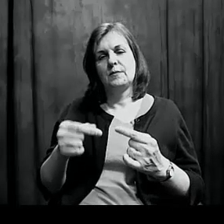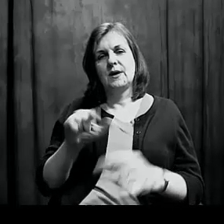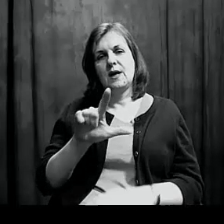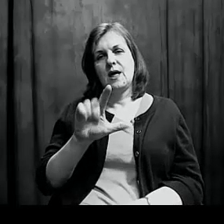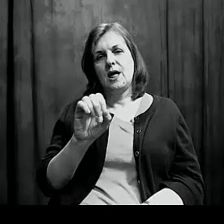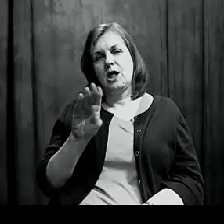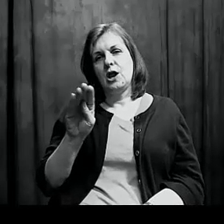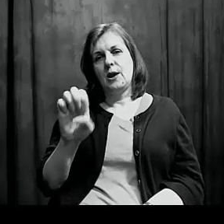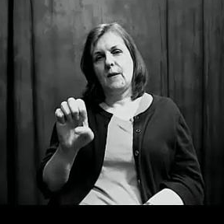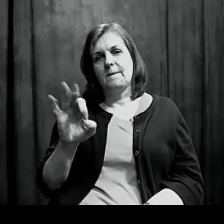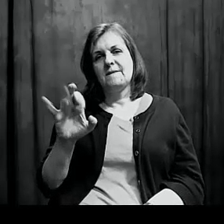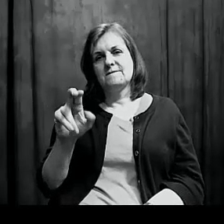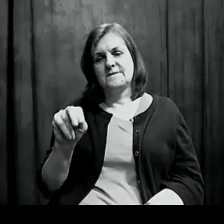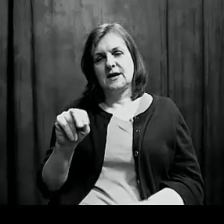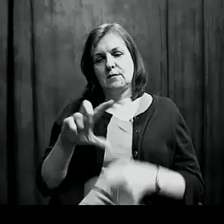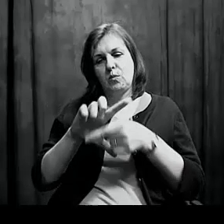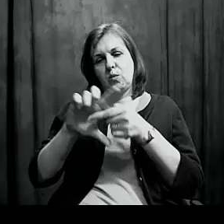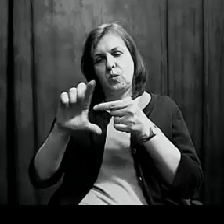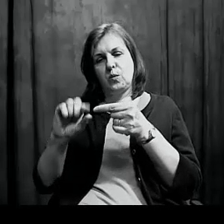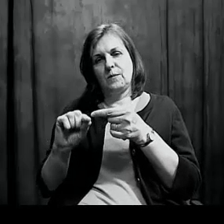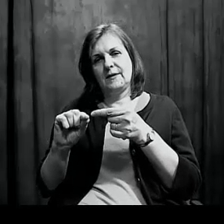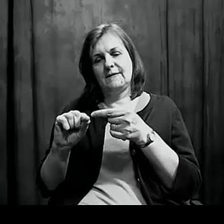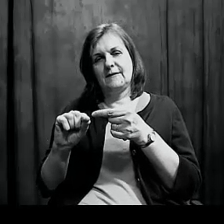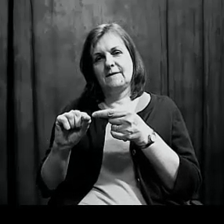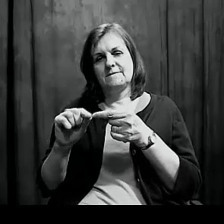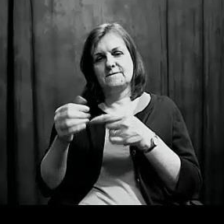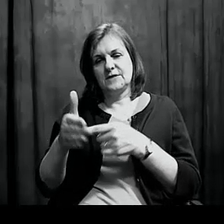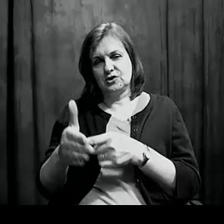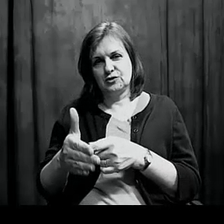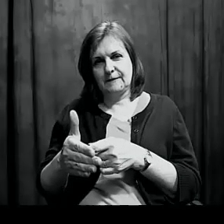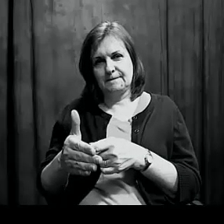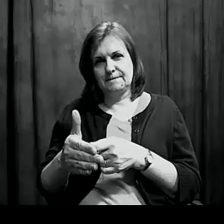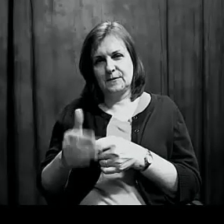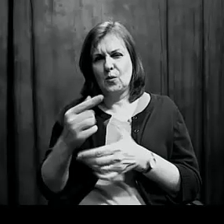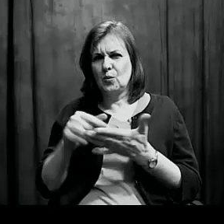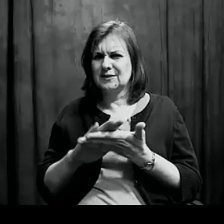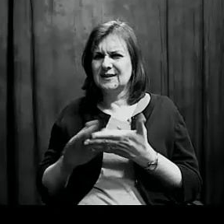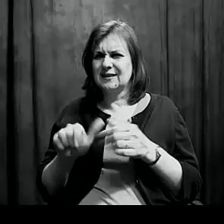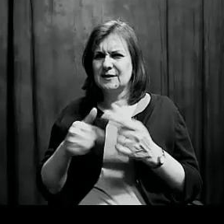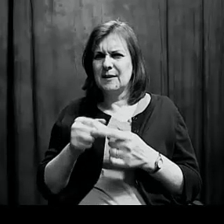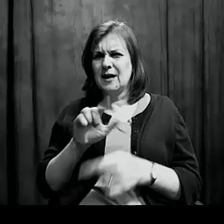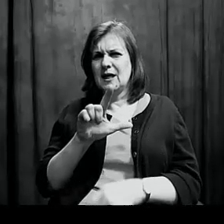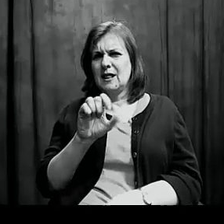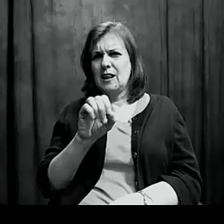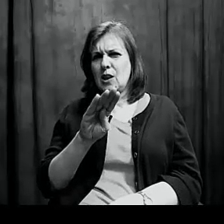the lobe fin is the next derivative of these fins and the nice thing with a lobe fin